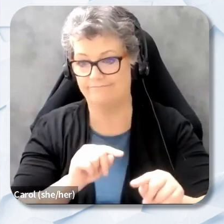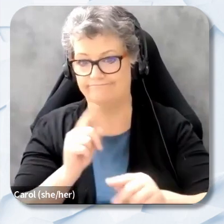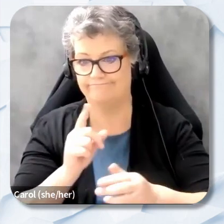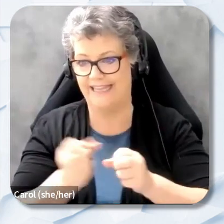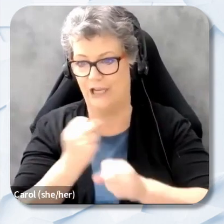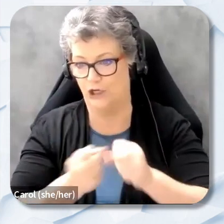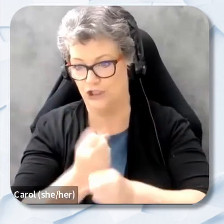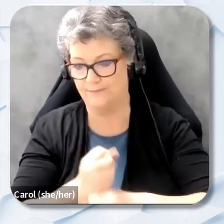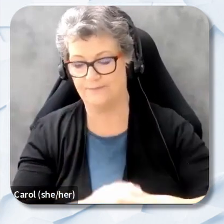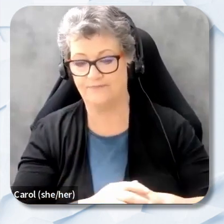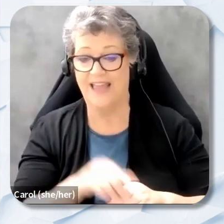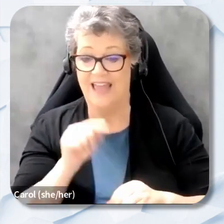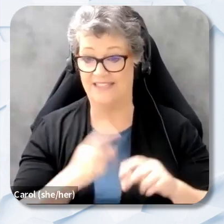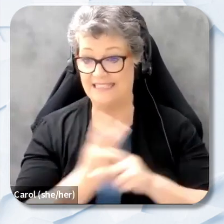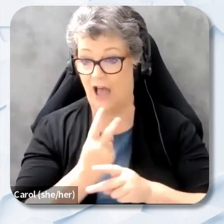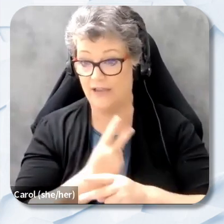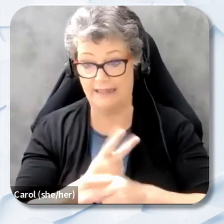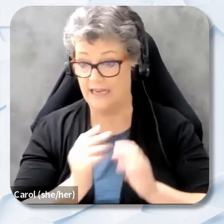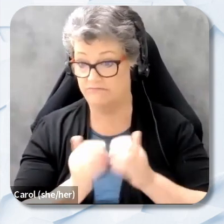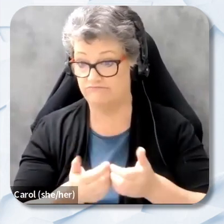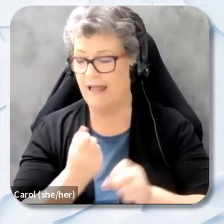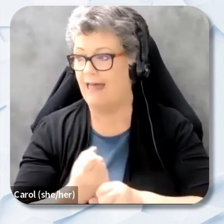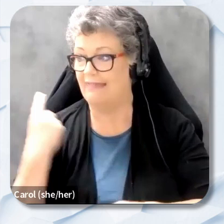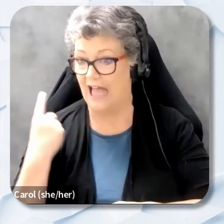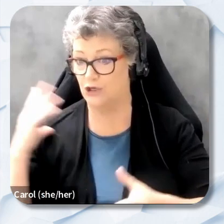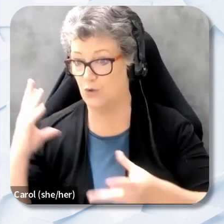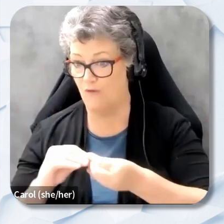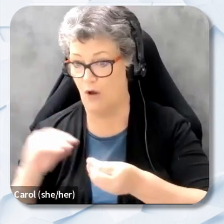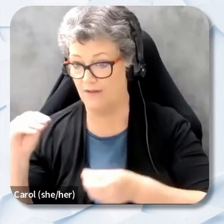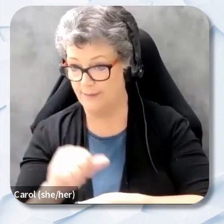Please note that this is calculated by taking last year's overall expenditures total plus